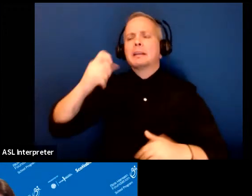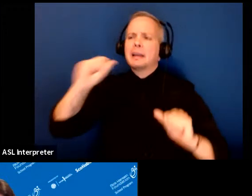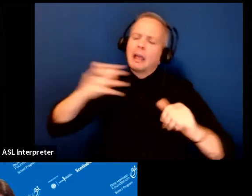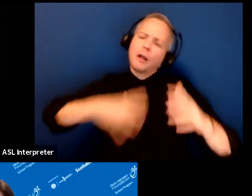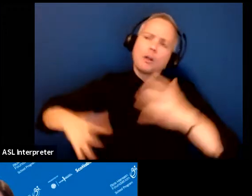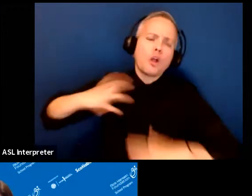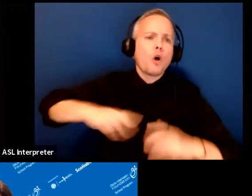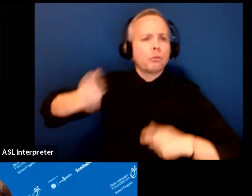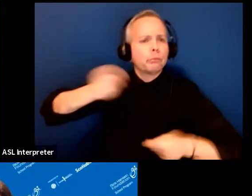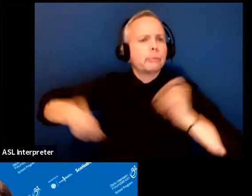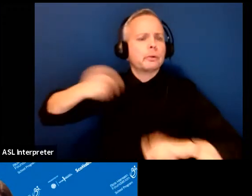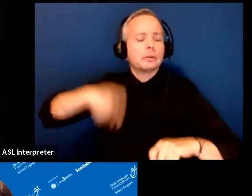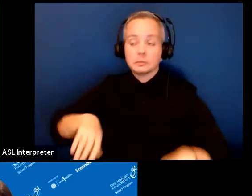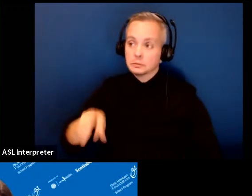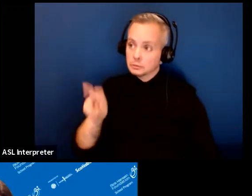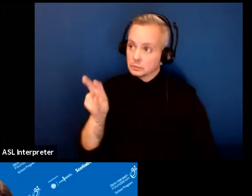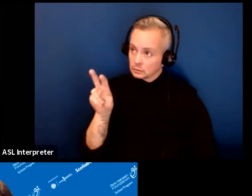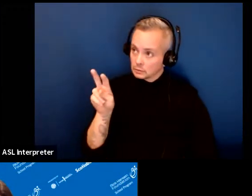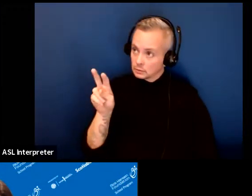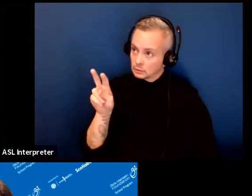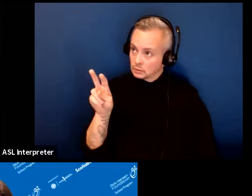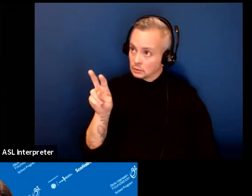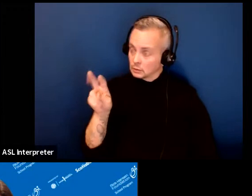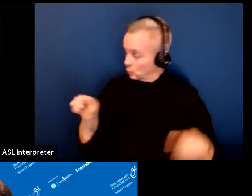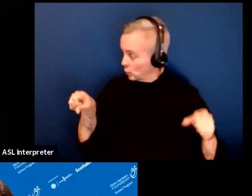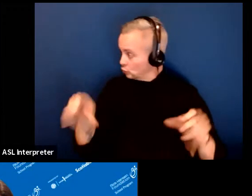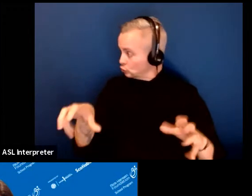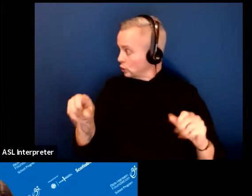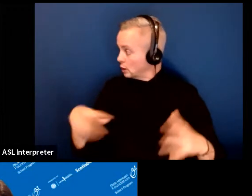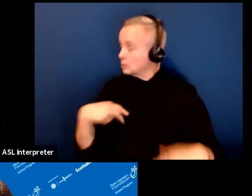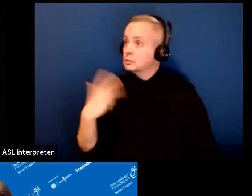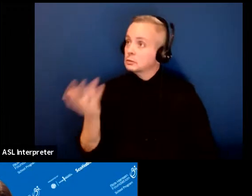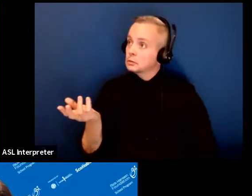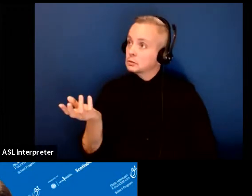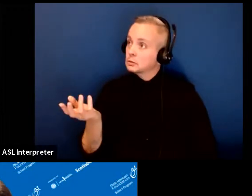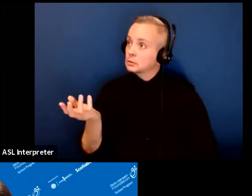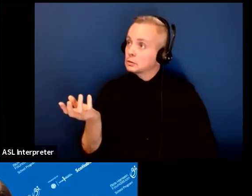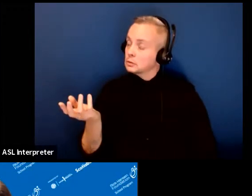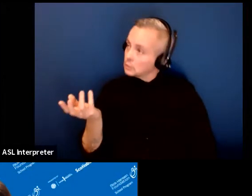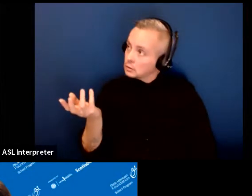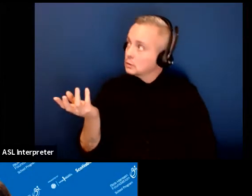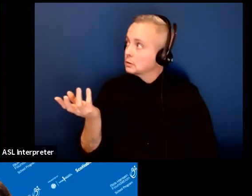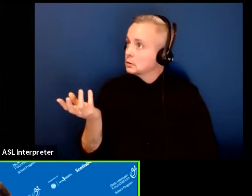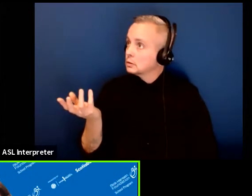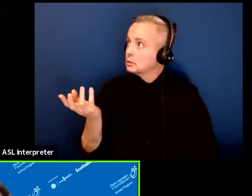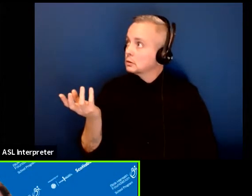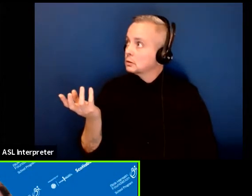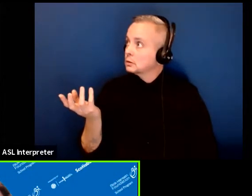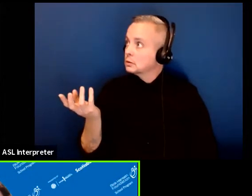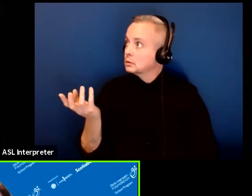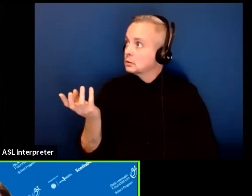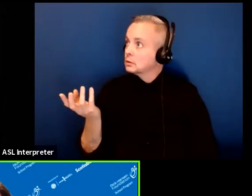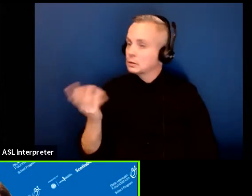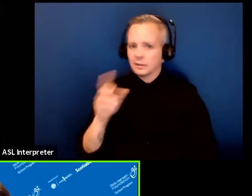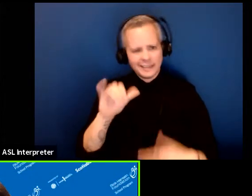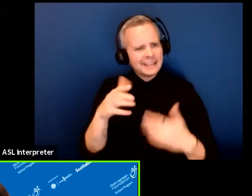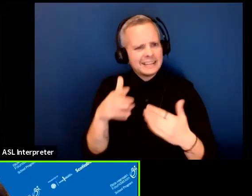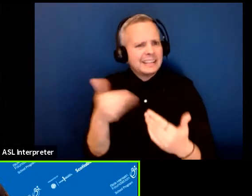WELL, THERE'S A PERSON IN A WHEELCHAIR WAITING FOR IT. THAT'S A PRETTY EASY THING THAT WE CAN ALL DO.